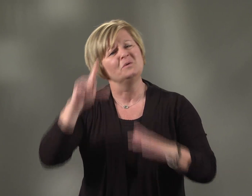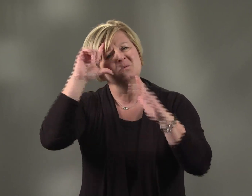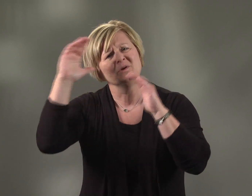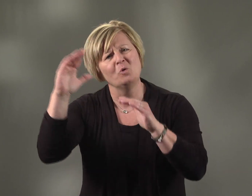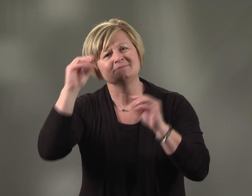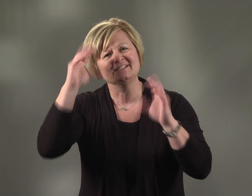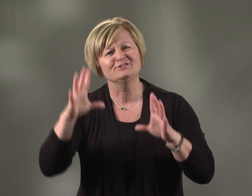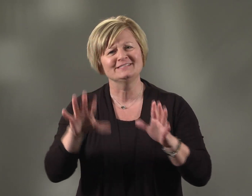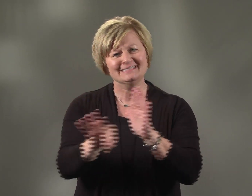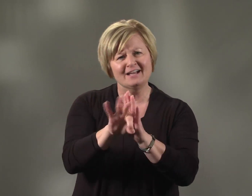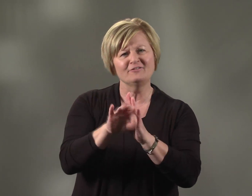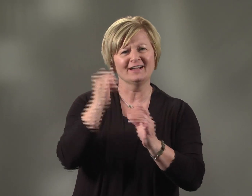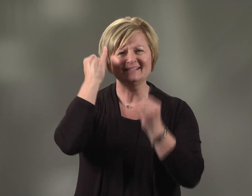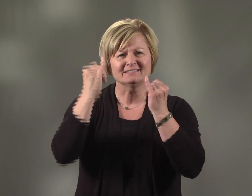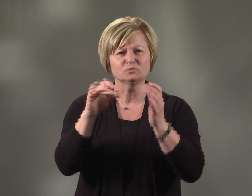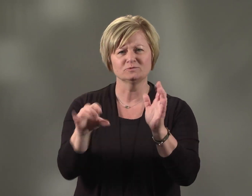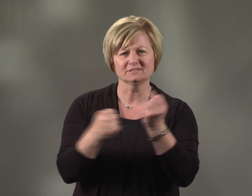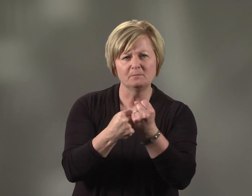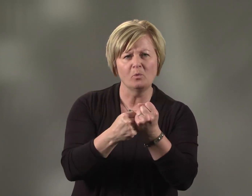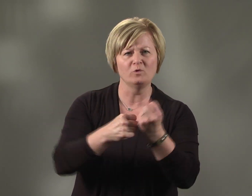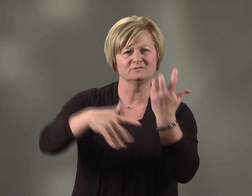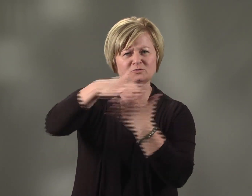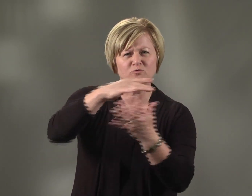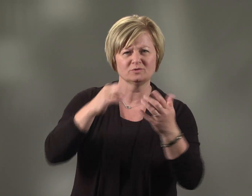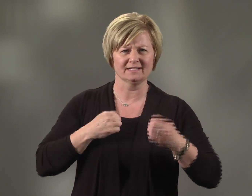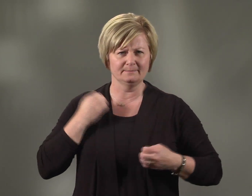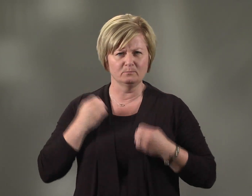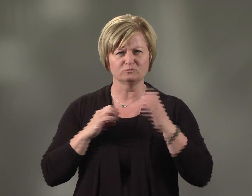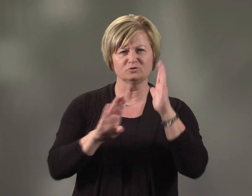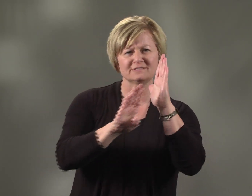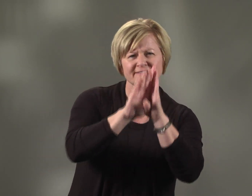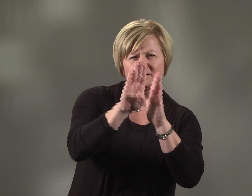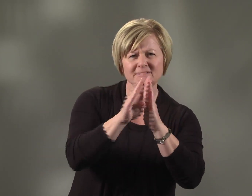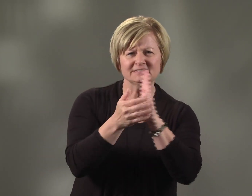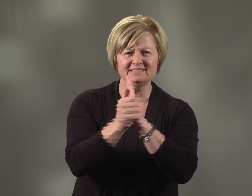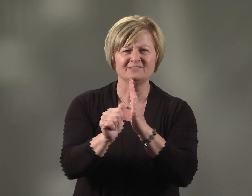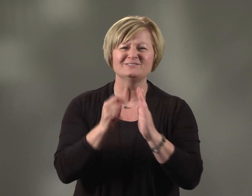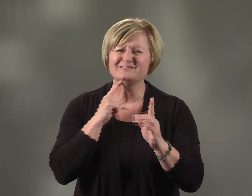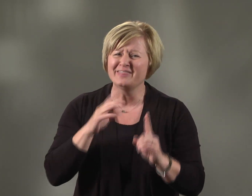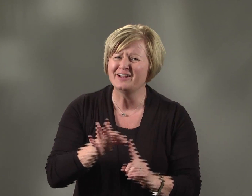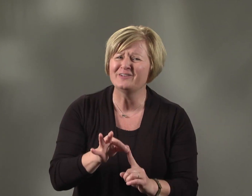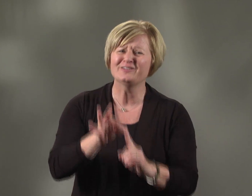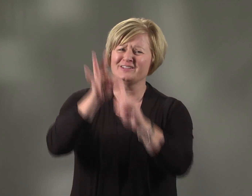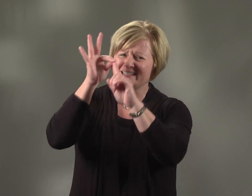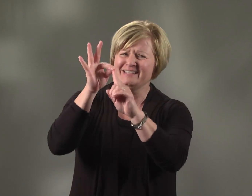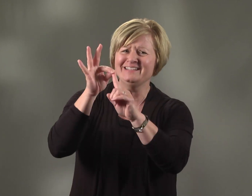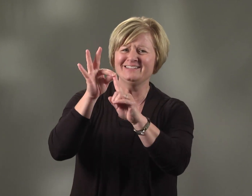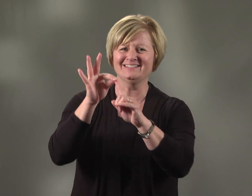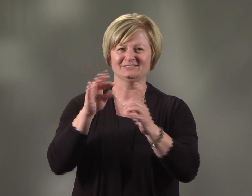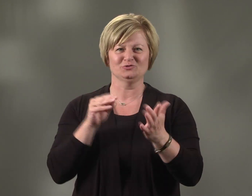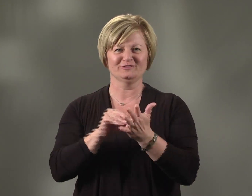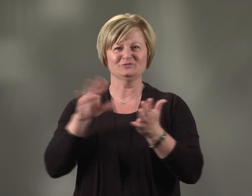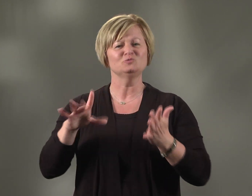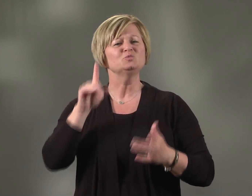We hope teachers discover ideas to support social emotional development and skills that are unique to students